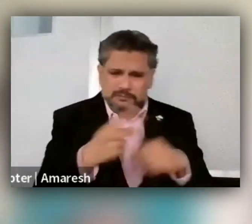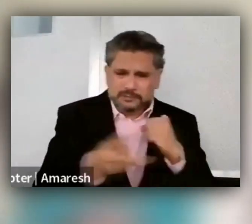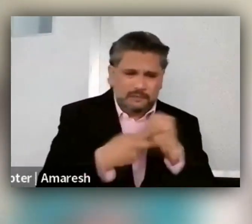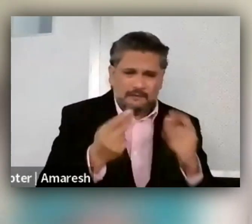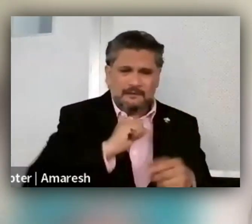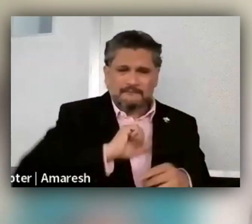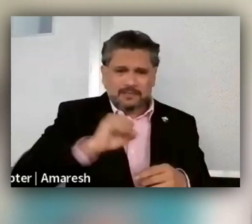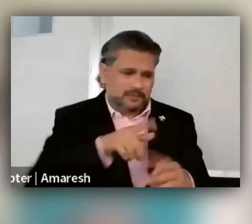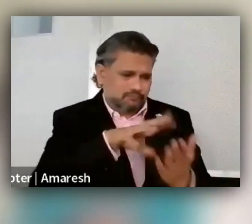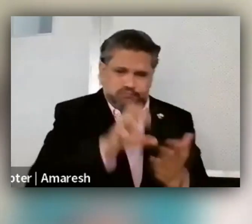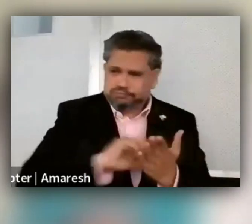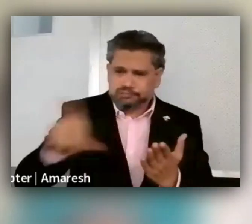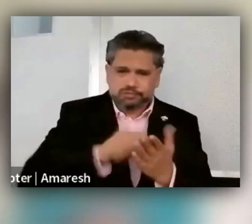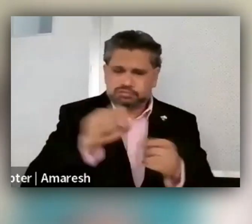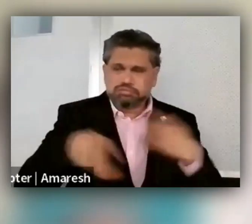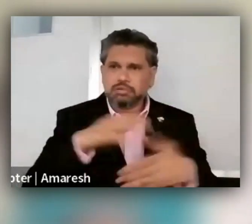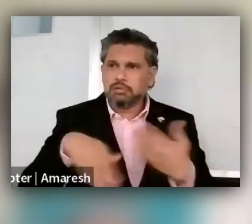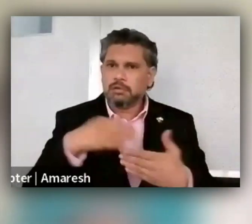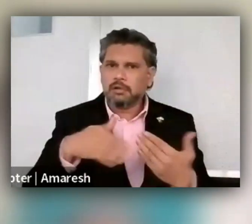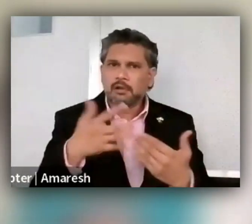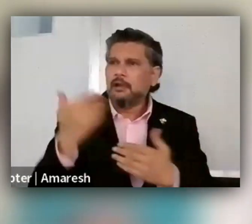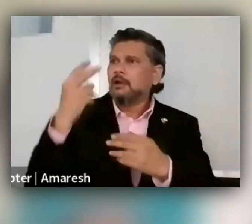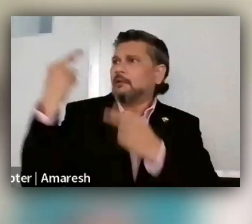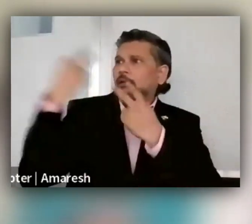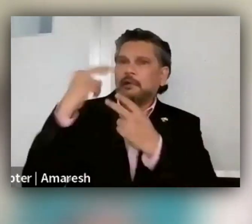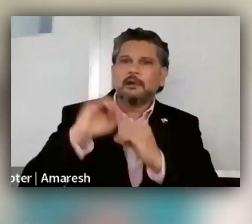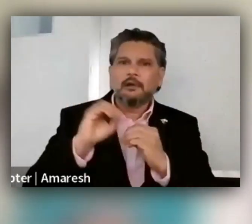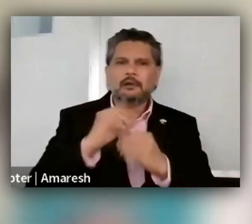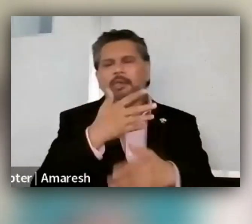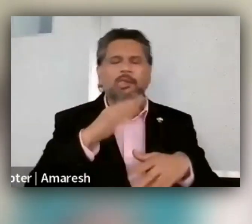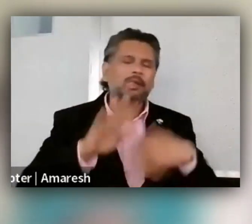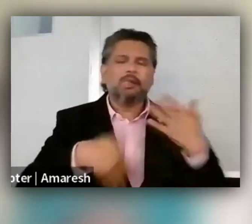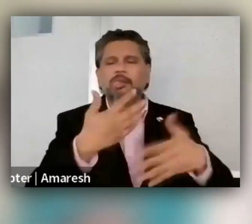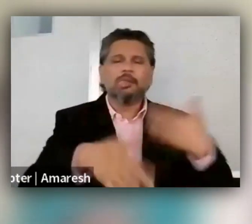And I think that is what I was interested in and I thought that Vint had said is that we need to be